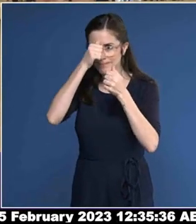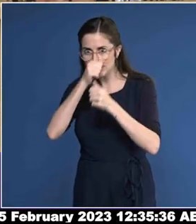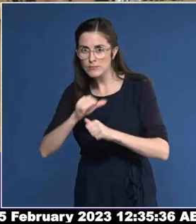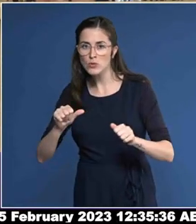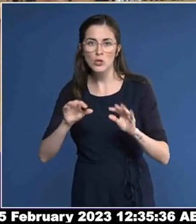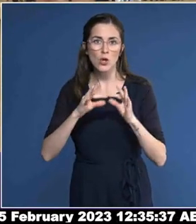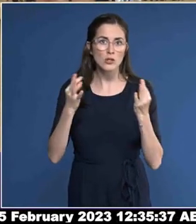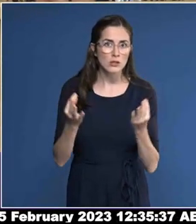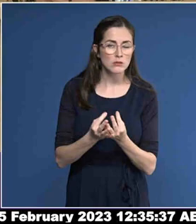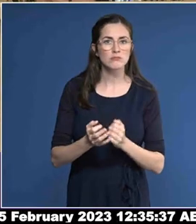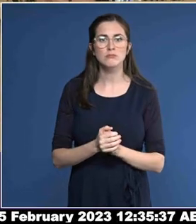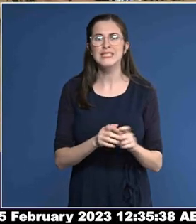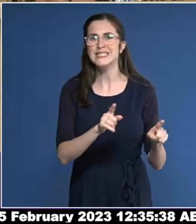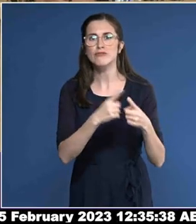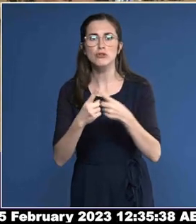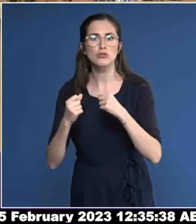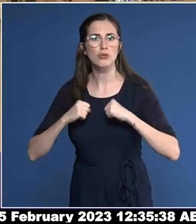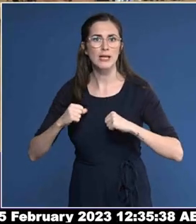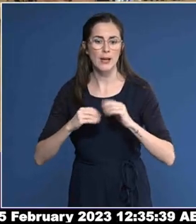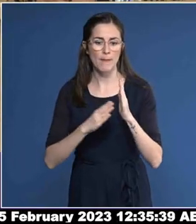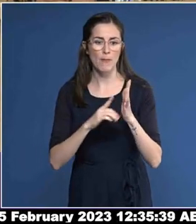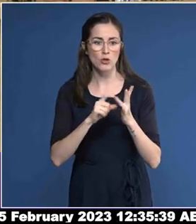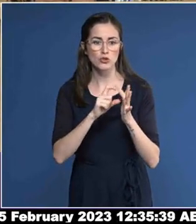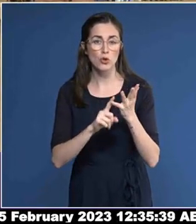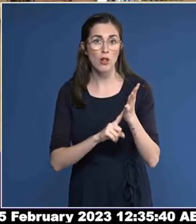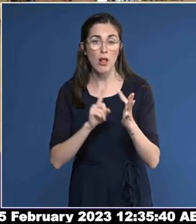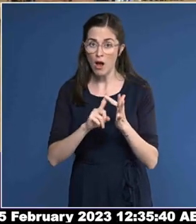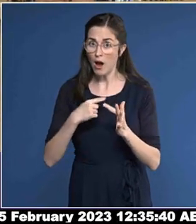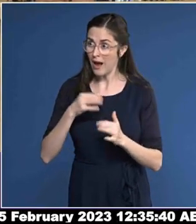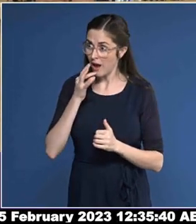ask all our board members to do, because I think it's important for them to have an